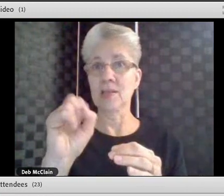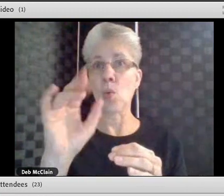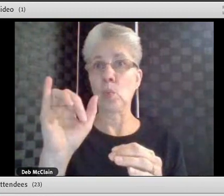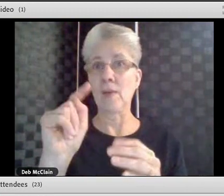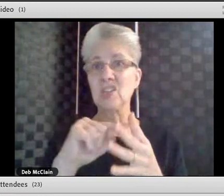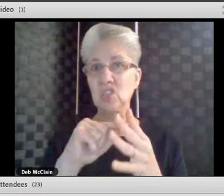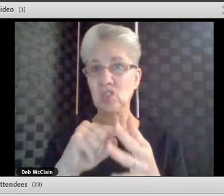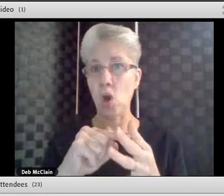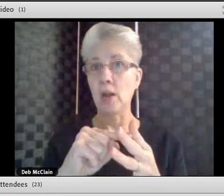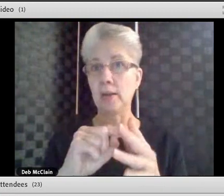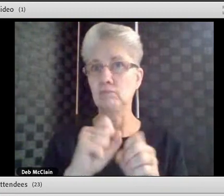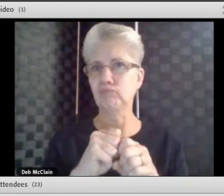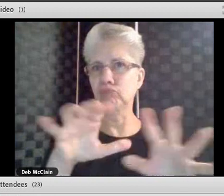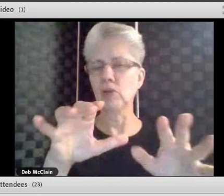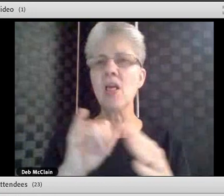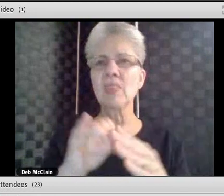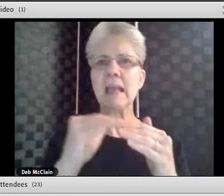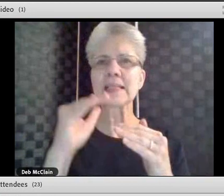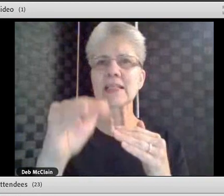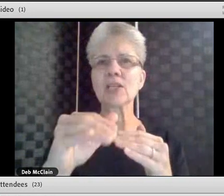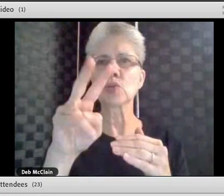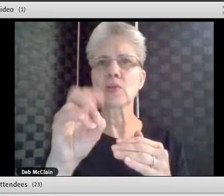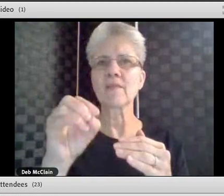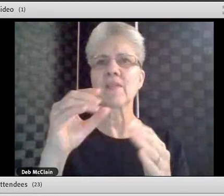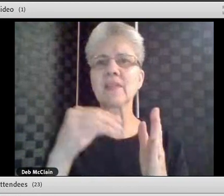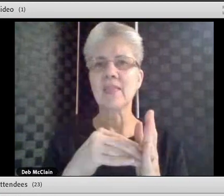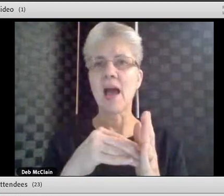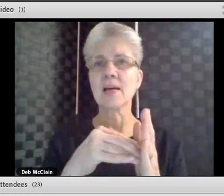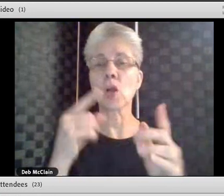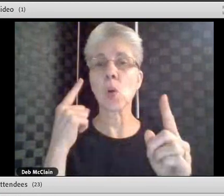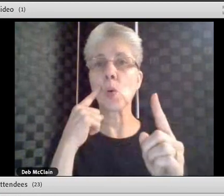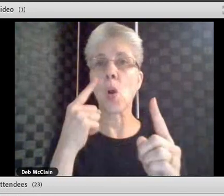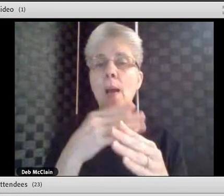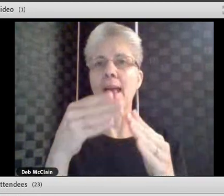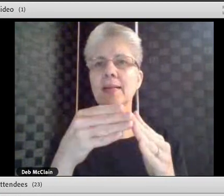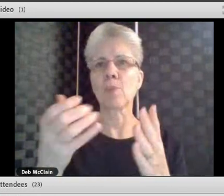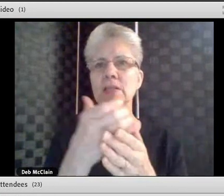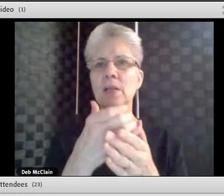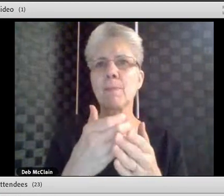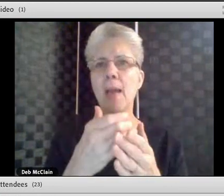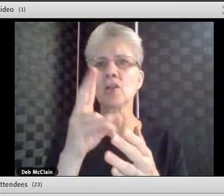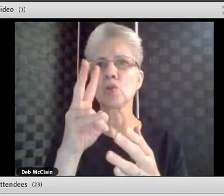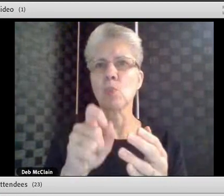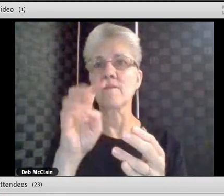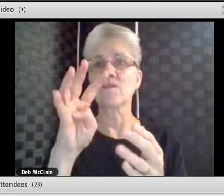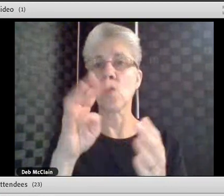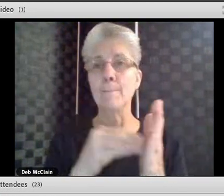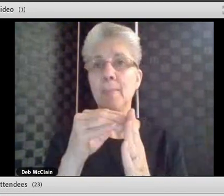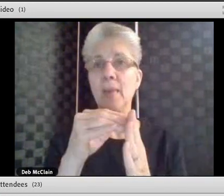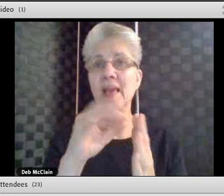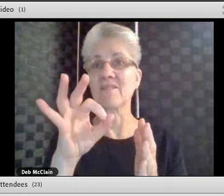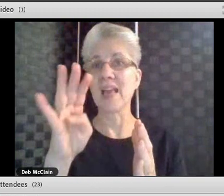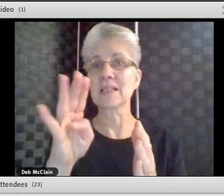they exceeded their $250,000 goal and ended up raising about $2.4 million, and Facebook bought it right away, right?